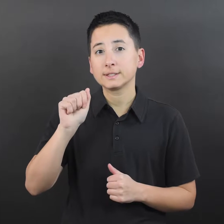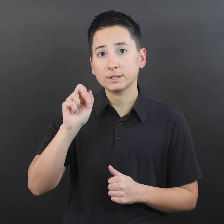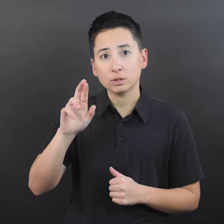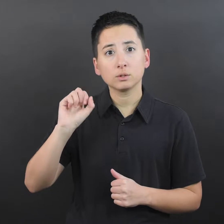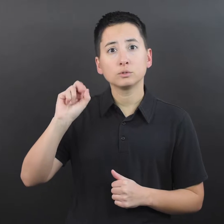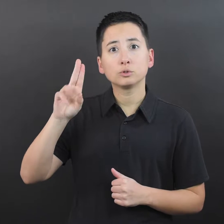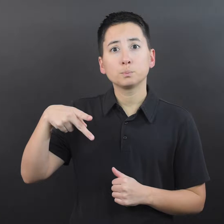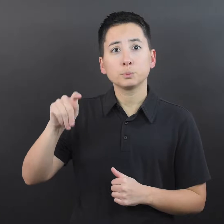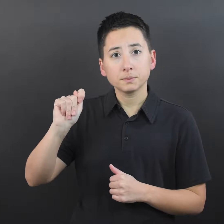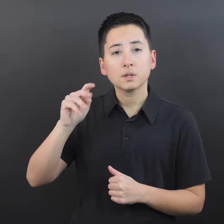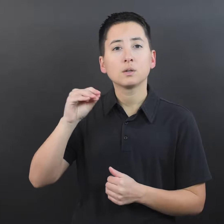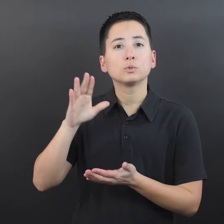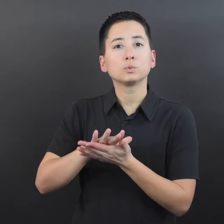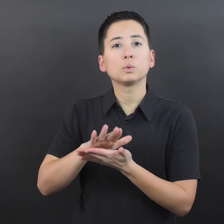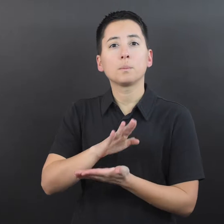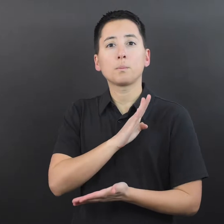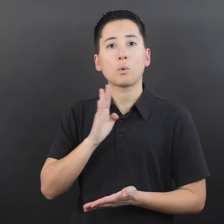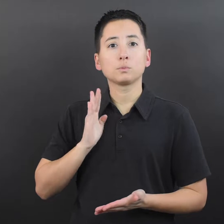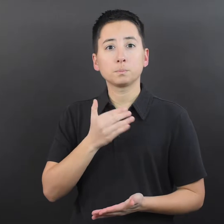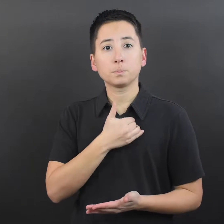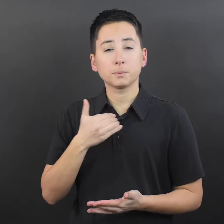Dear Superintendents and School Board Members: